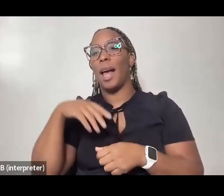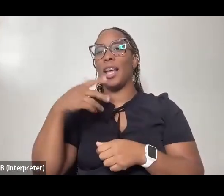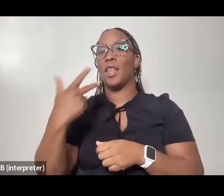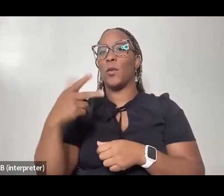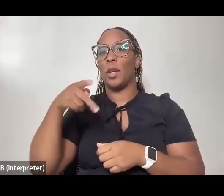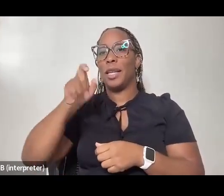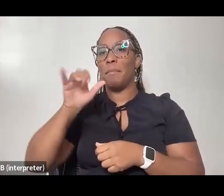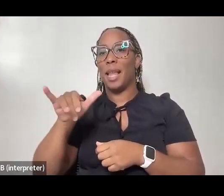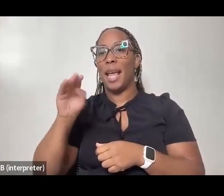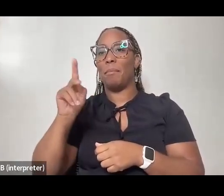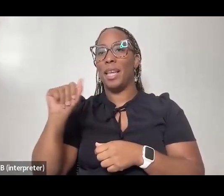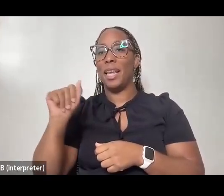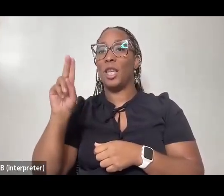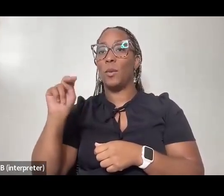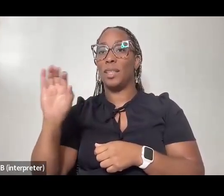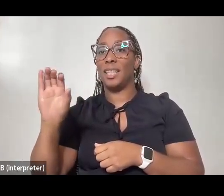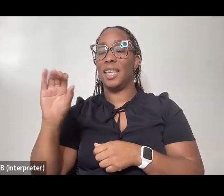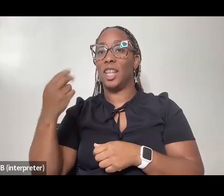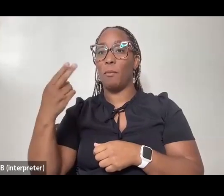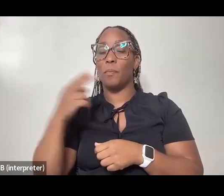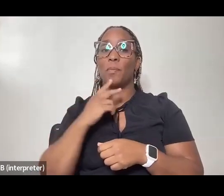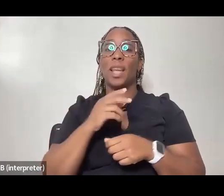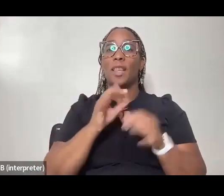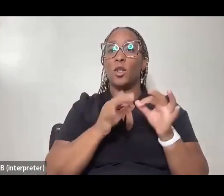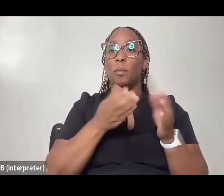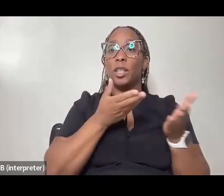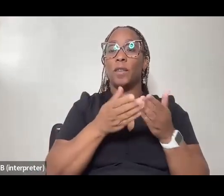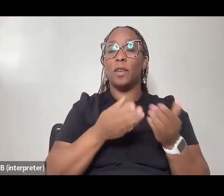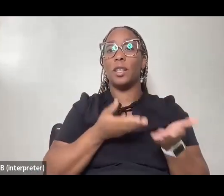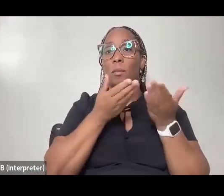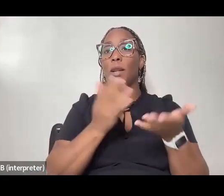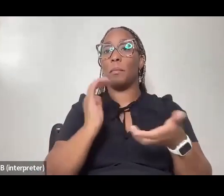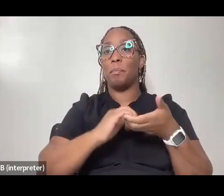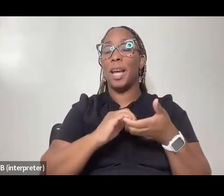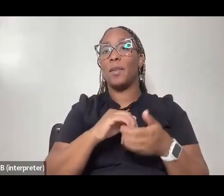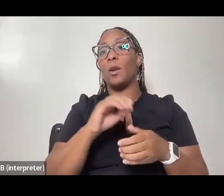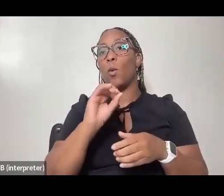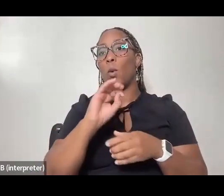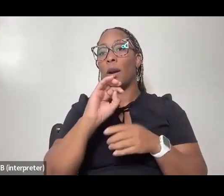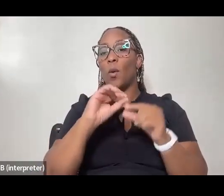UNC Chapel Hill. And ASL services was sponsored by our parent organization UNC because.